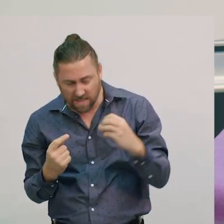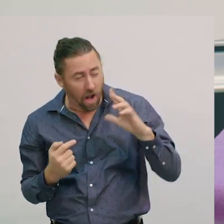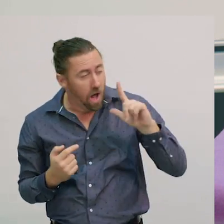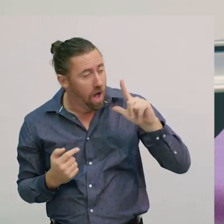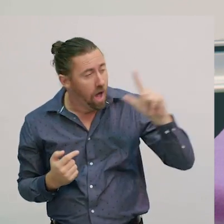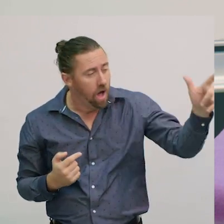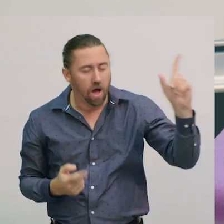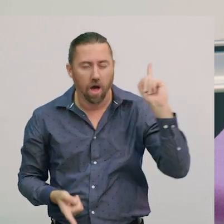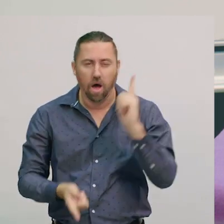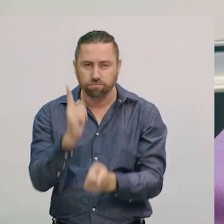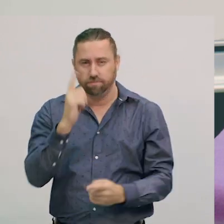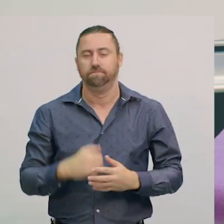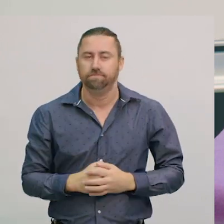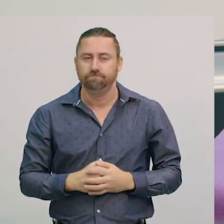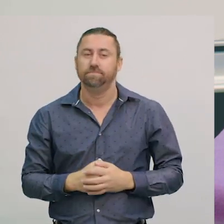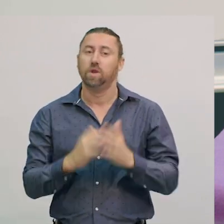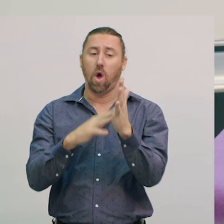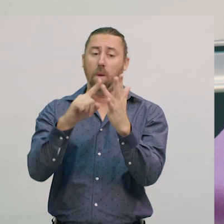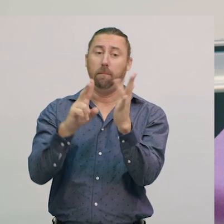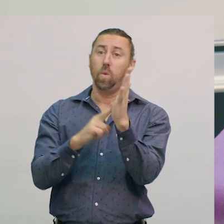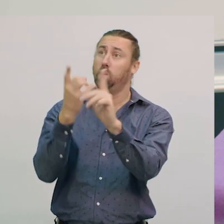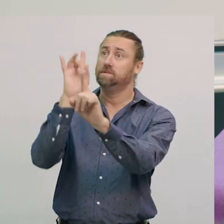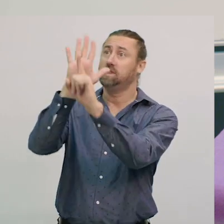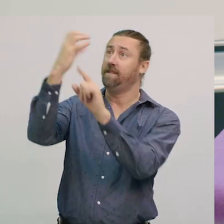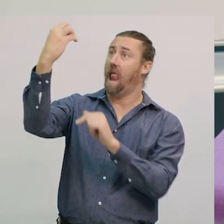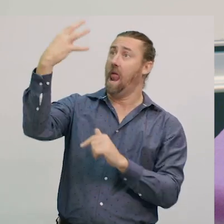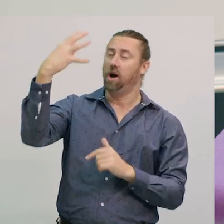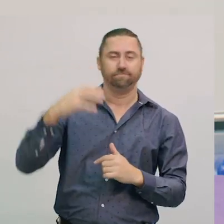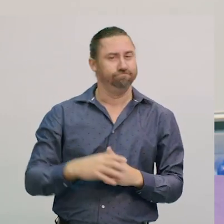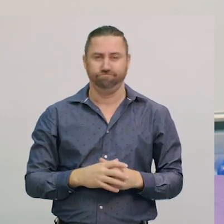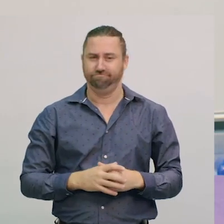The Moon does not create light of its own. It reflects light from the Sun.